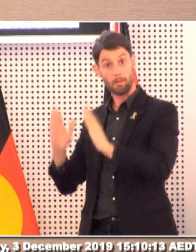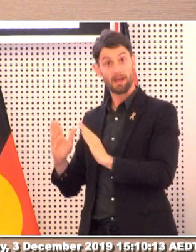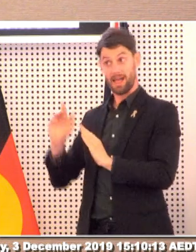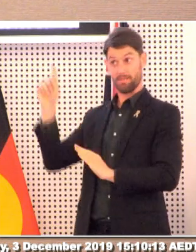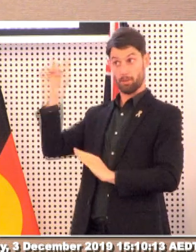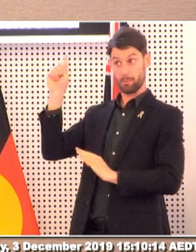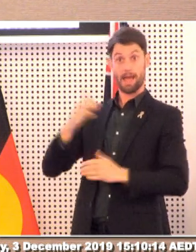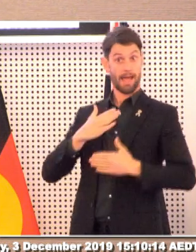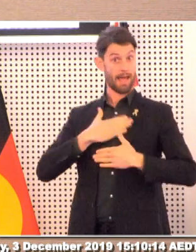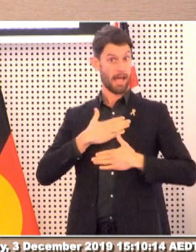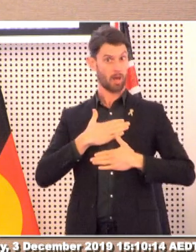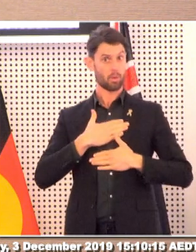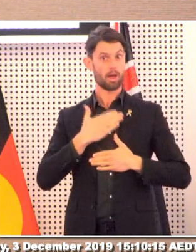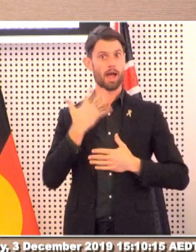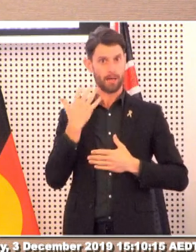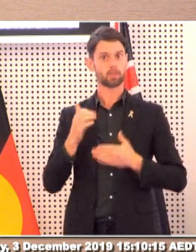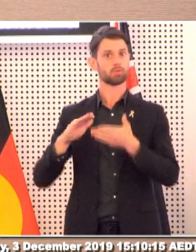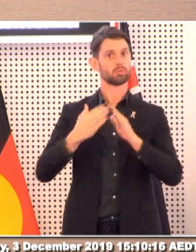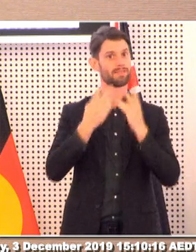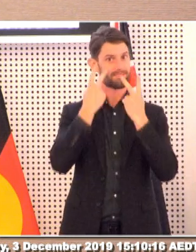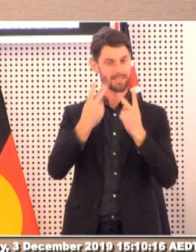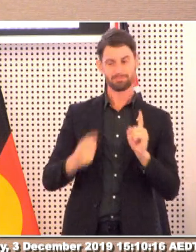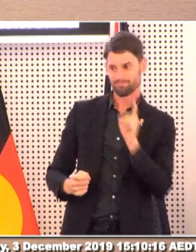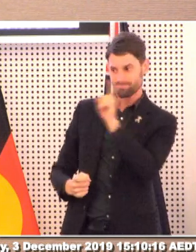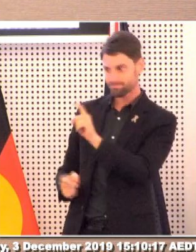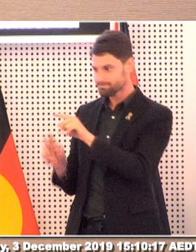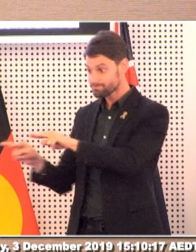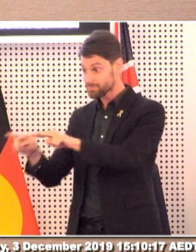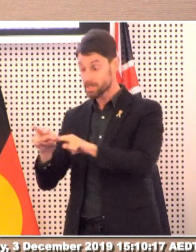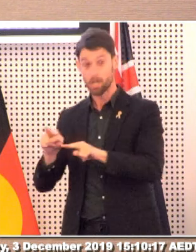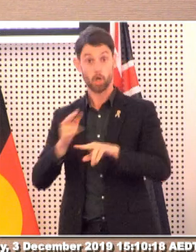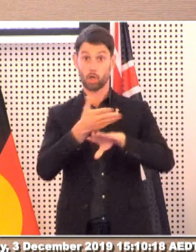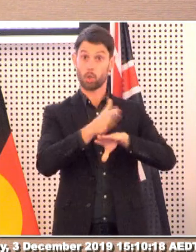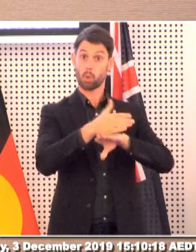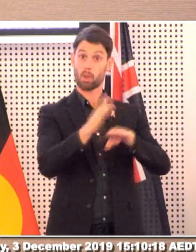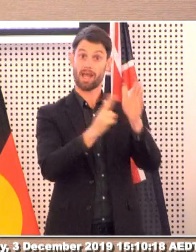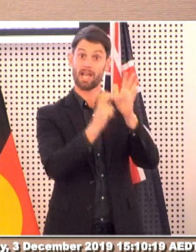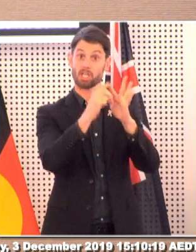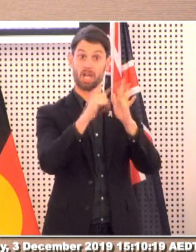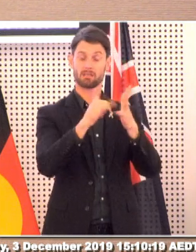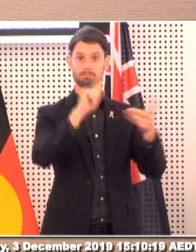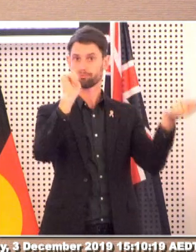visitors. They will not be available and they will not have the SDA rights – tenancy 25 rights.